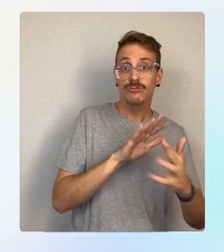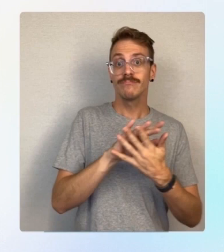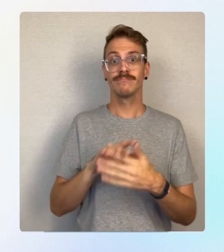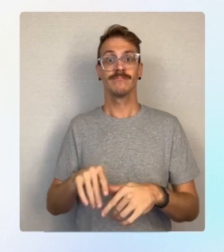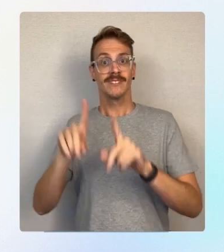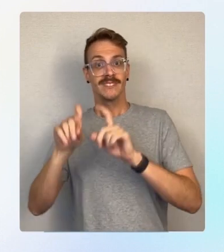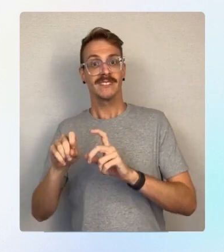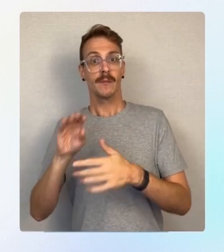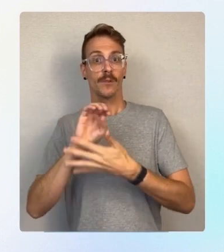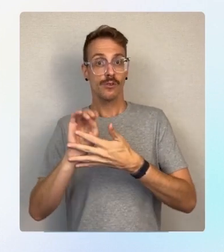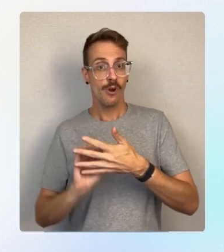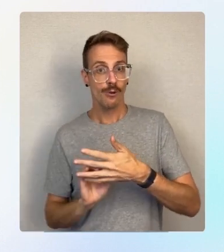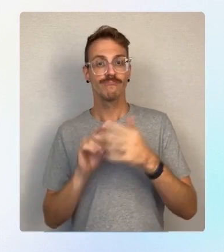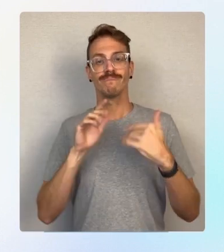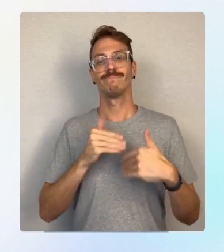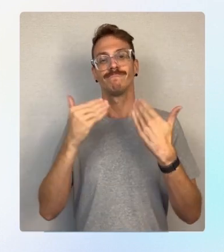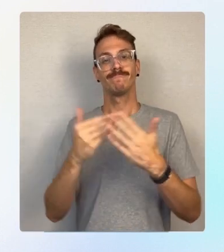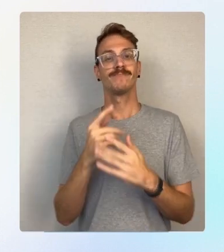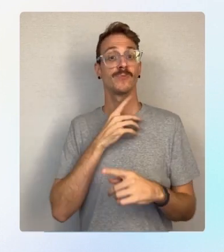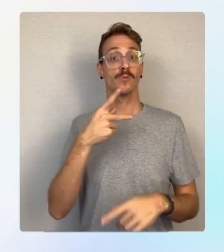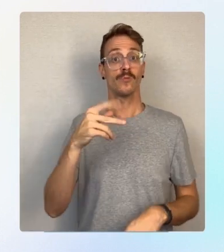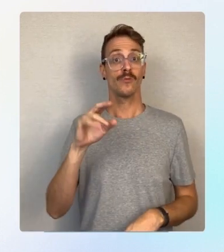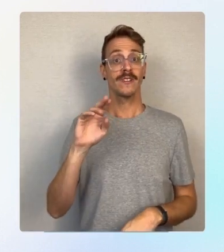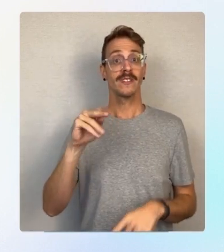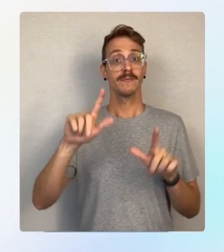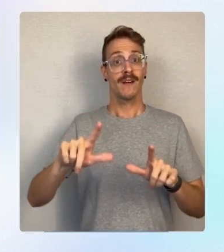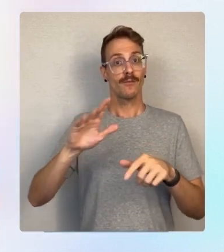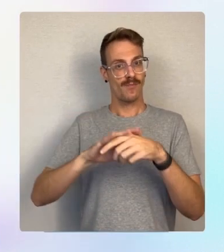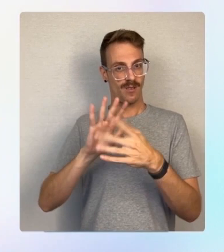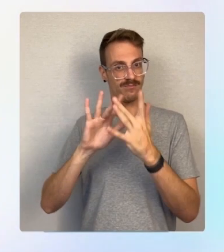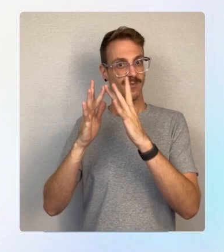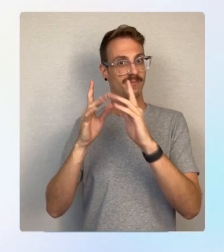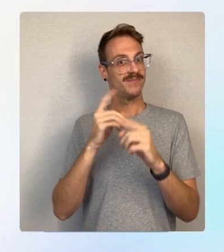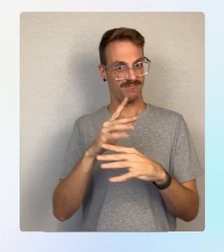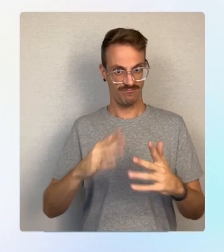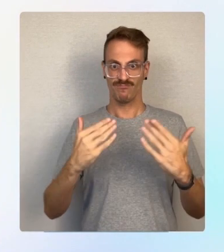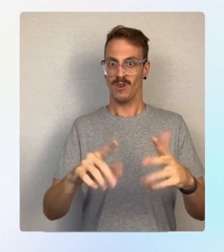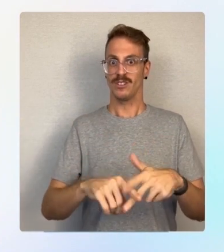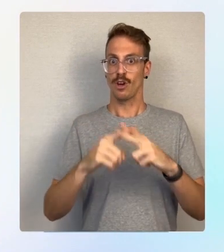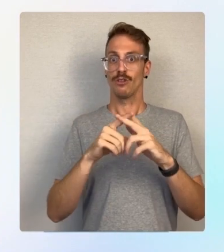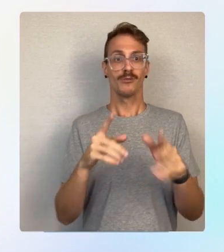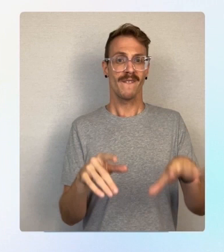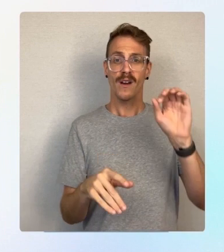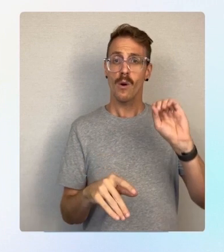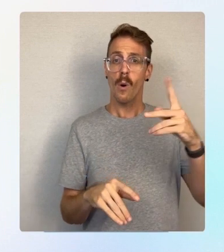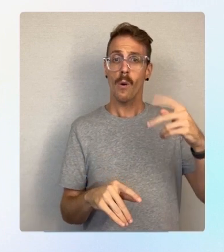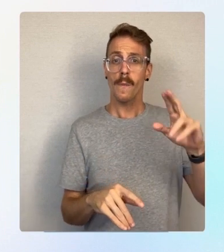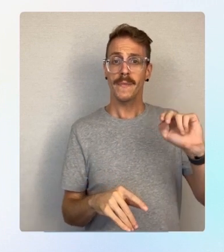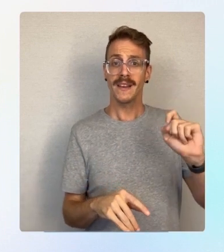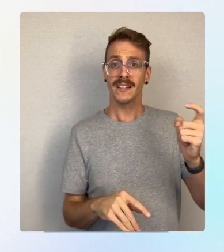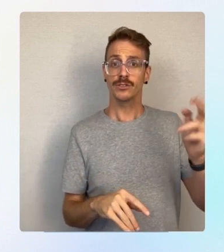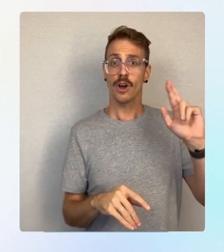visit Presence Platform on the web and get started. You will find OpenXR API documentation,